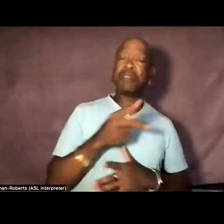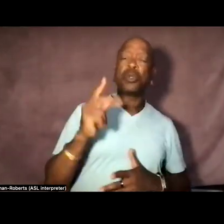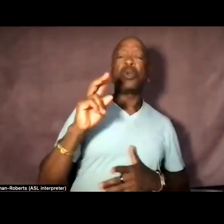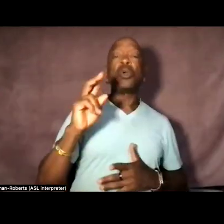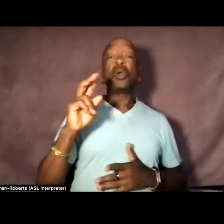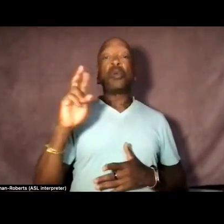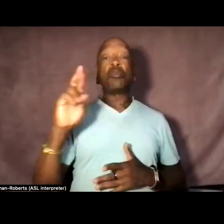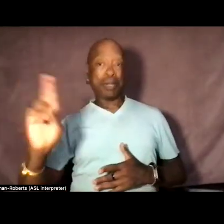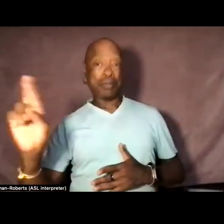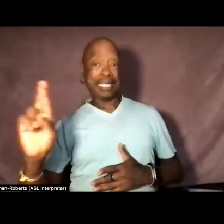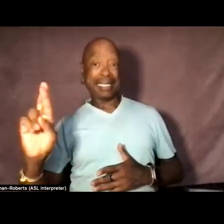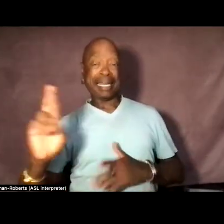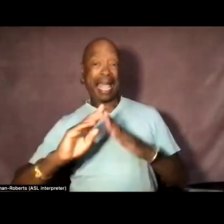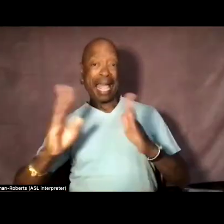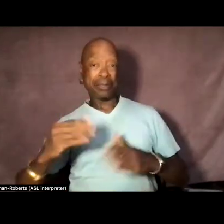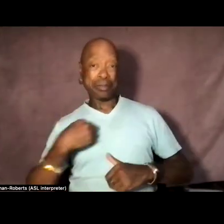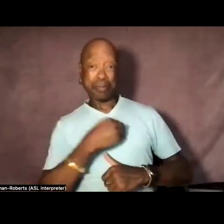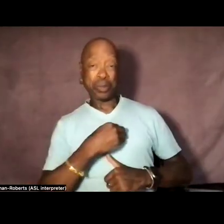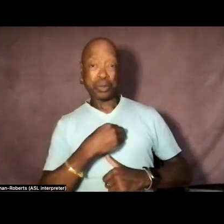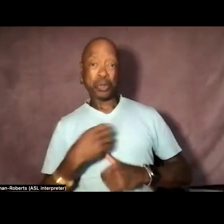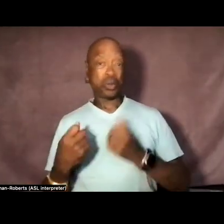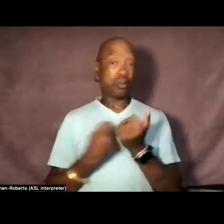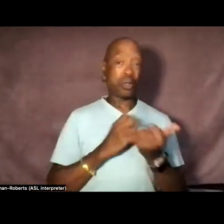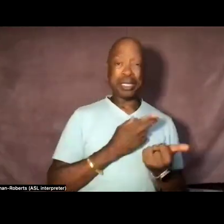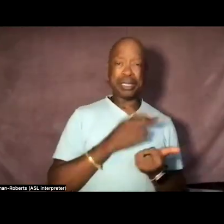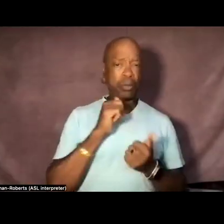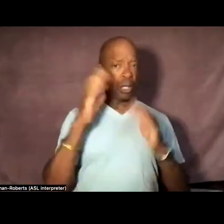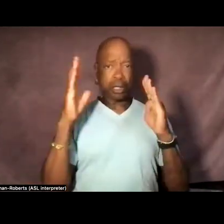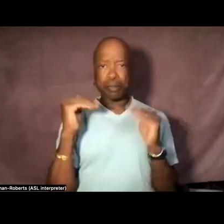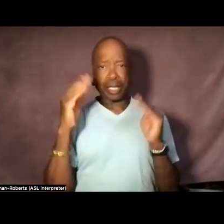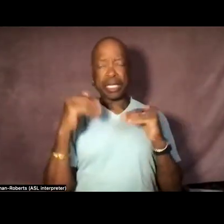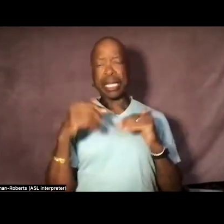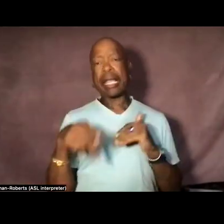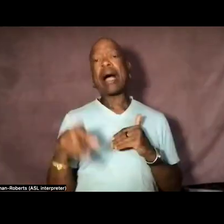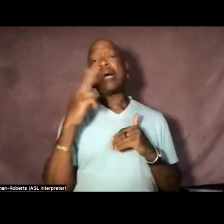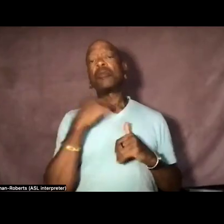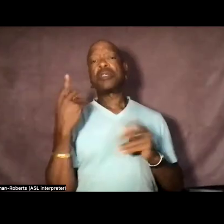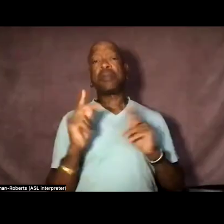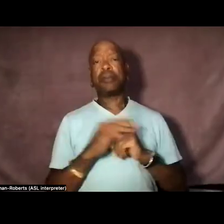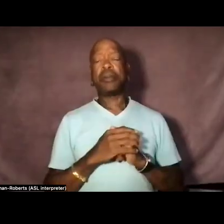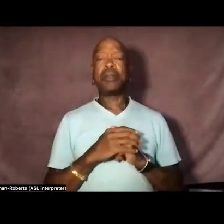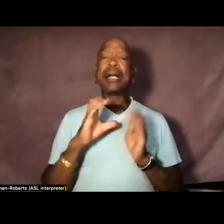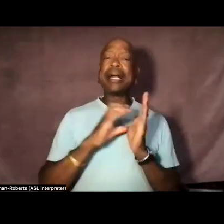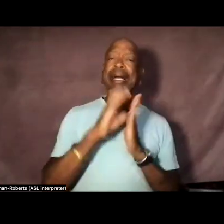on our side because because of it they weren't expecting high-risk people cancer patients organ